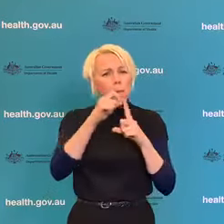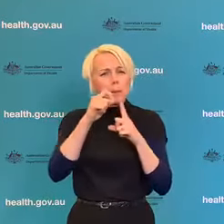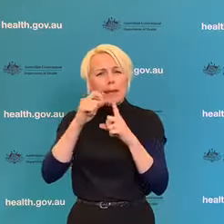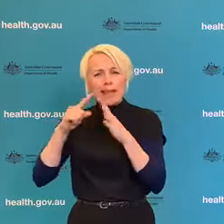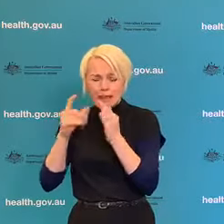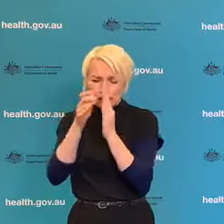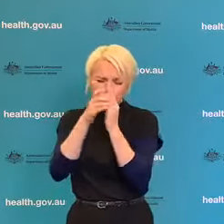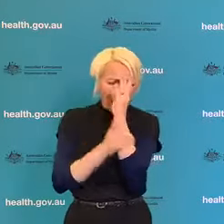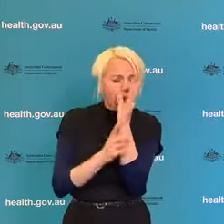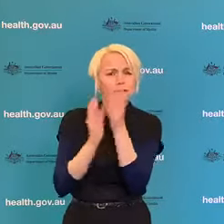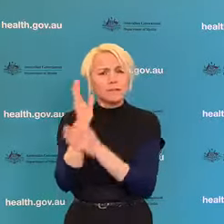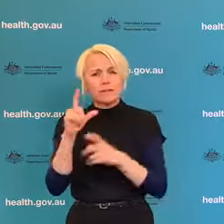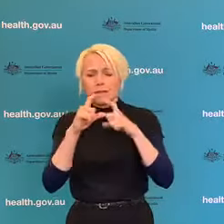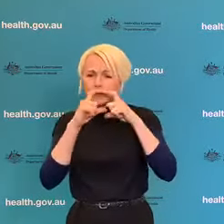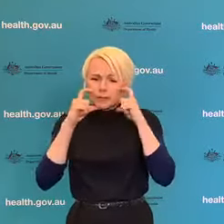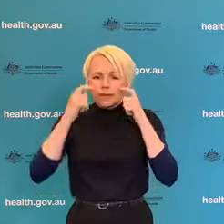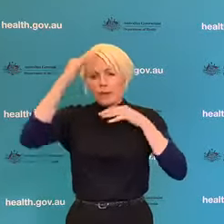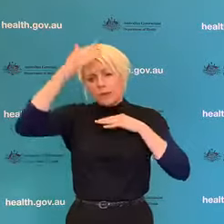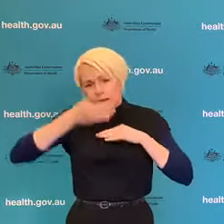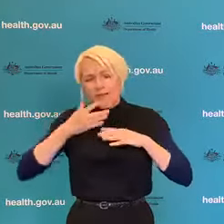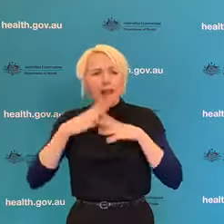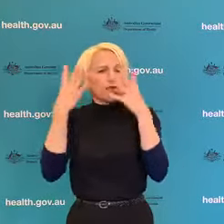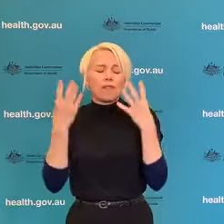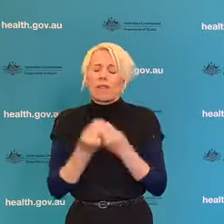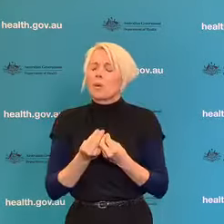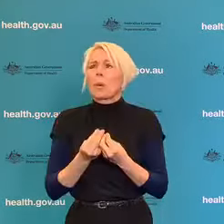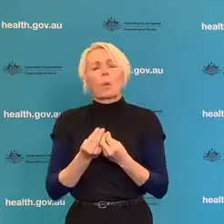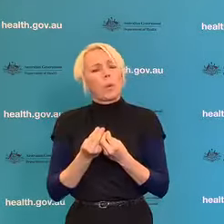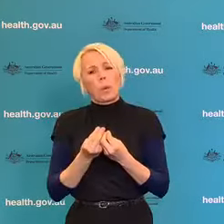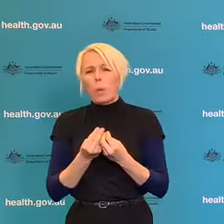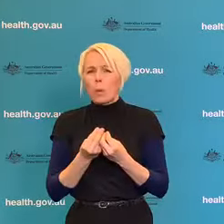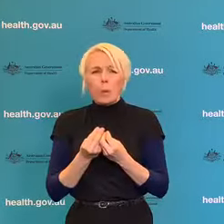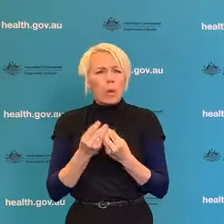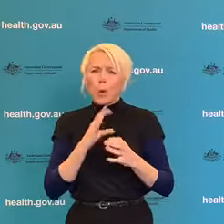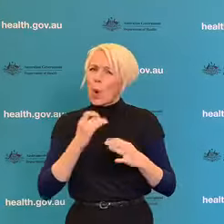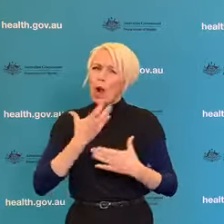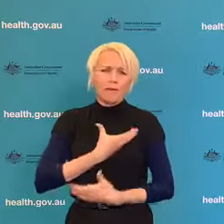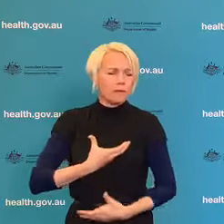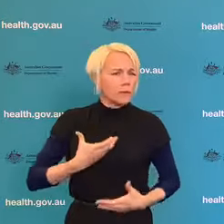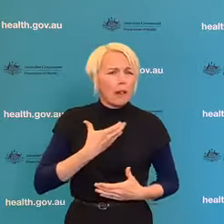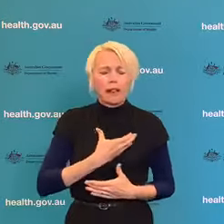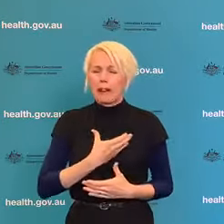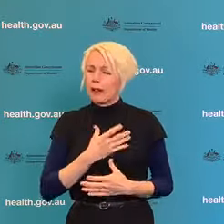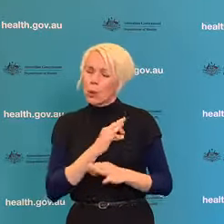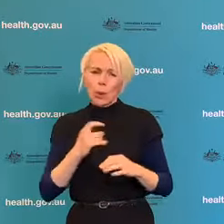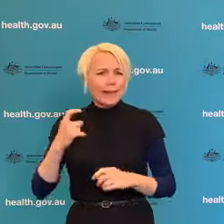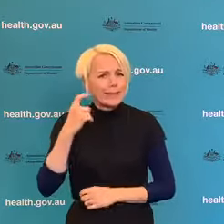difficult. So I think we need to remind every one out there of our healthcare professionals that